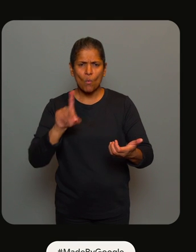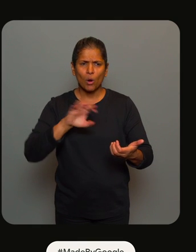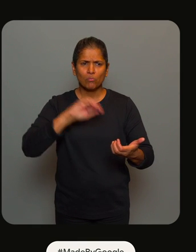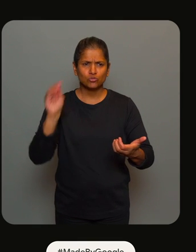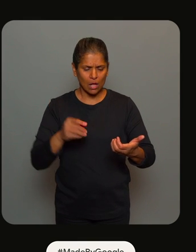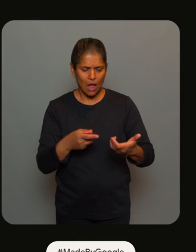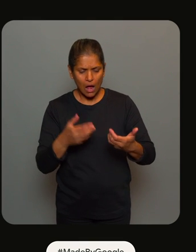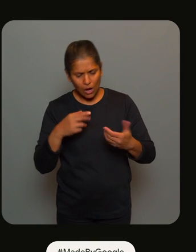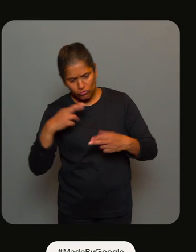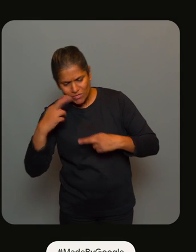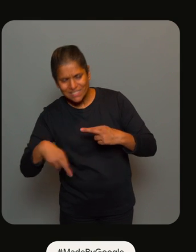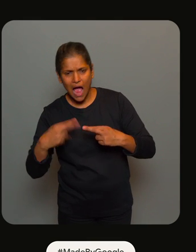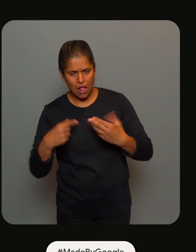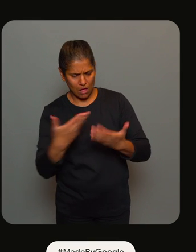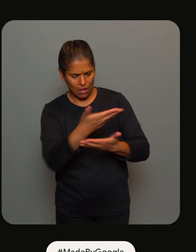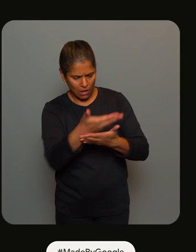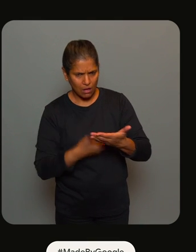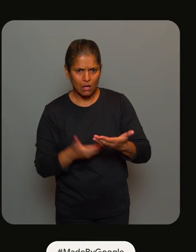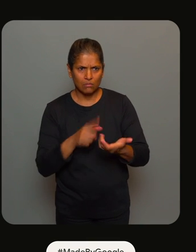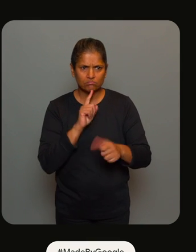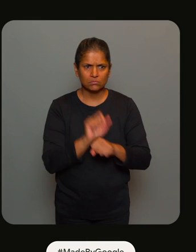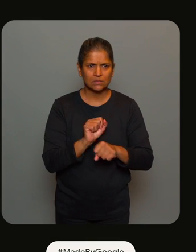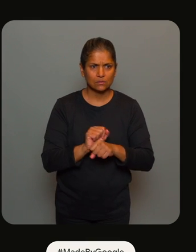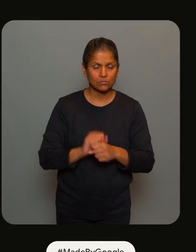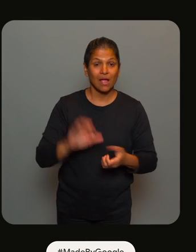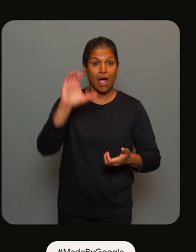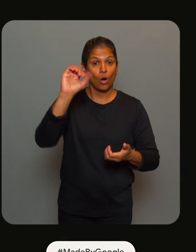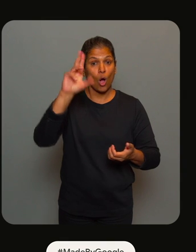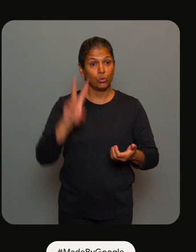carbon footprint by over 35 percent.